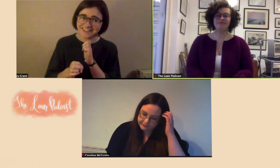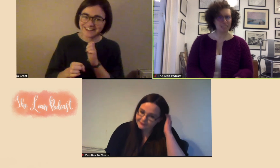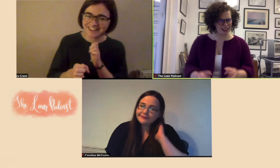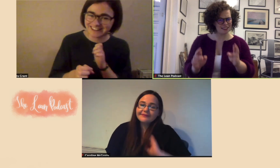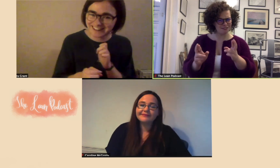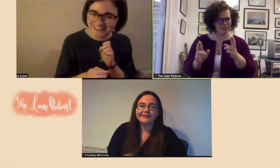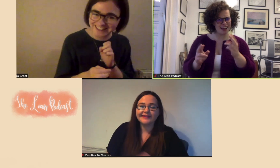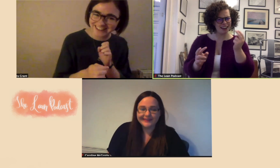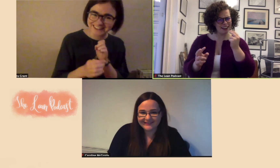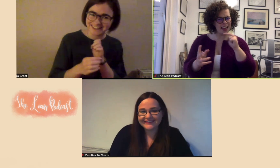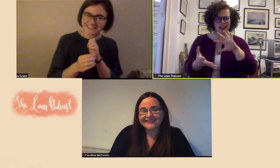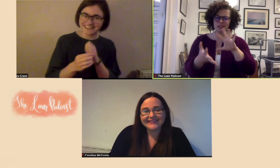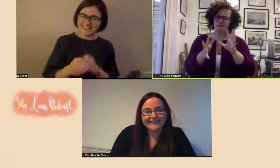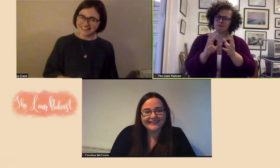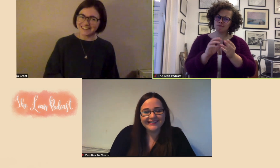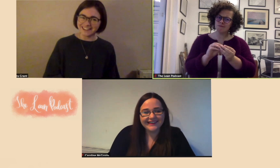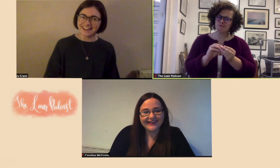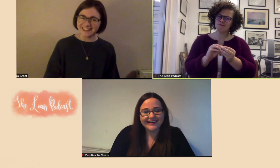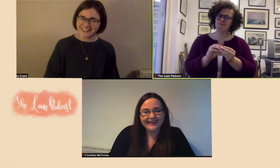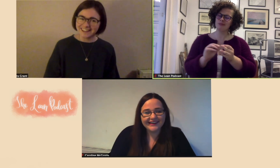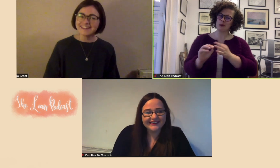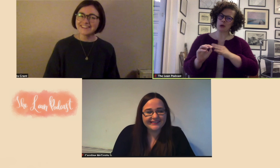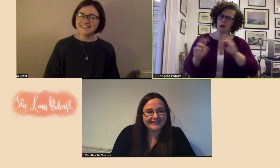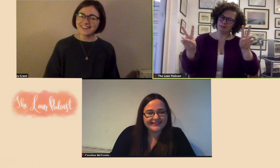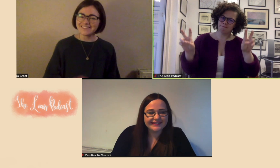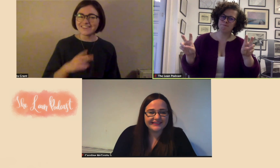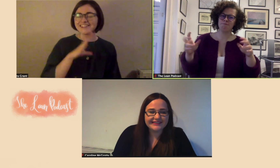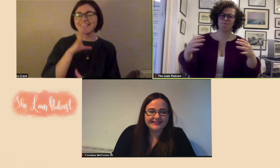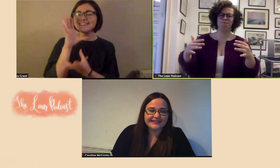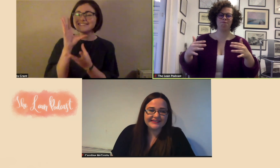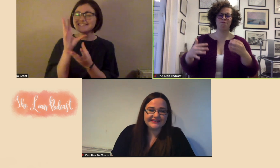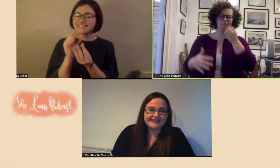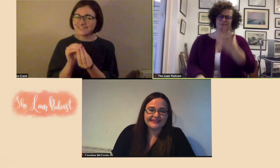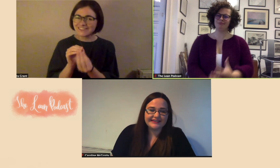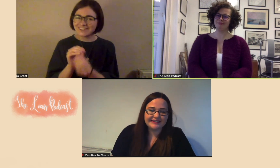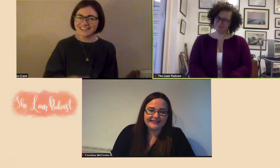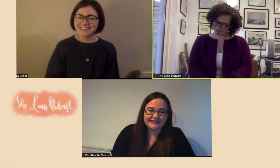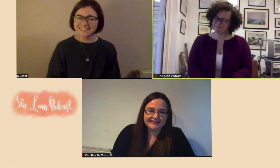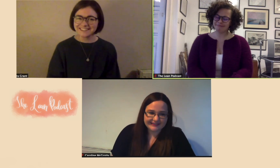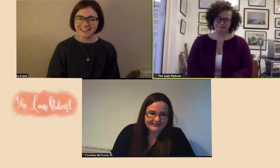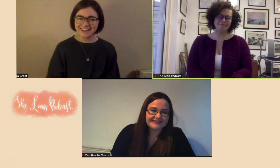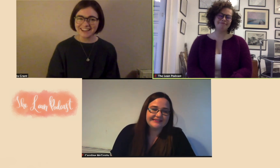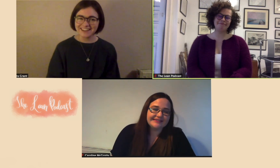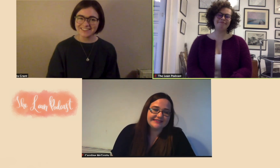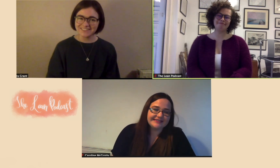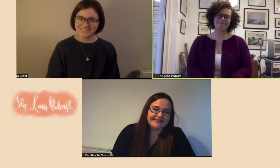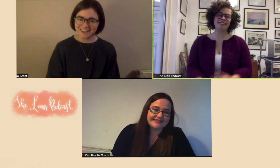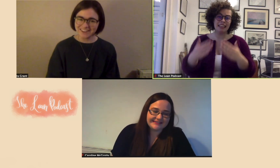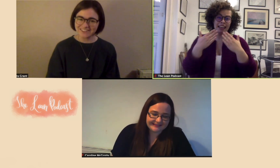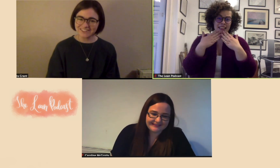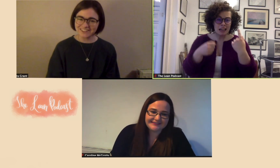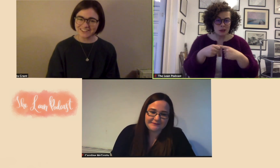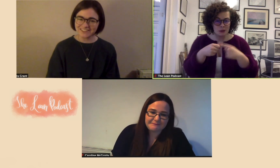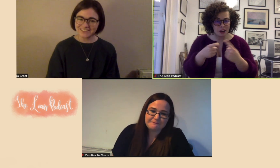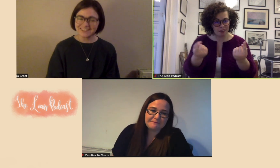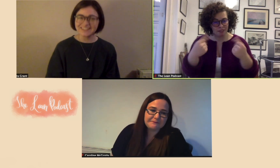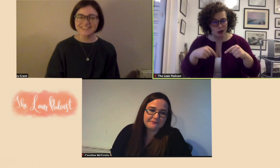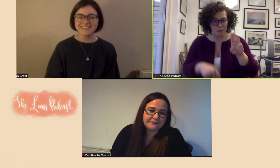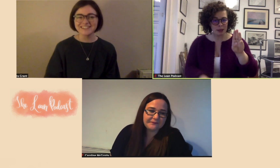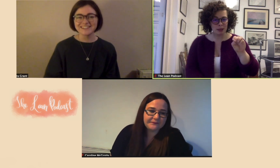Brilliant, well, thank you so much. I think, that was a lovely end. - I think it was a nice conclusion. A wonderful conclusion. - Thank you so much again,